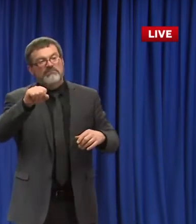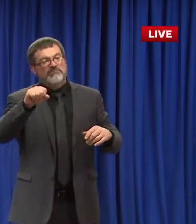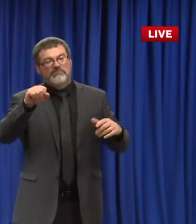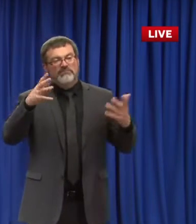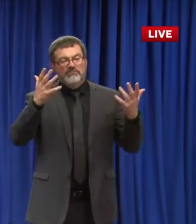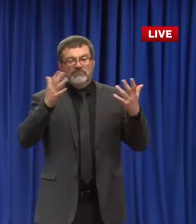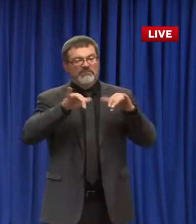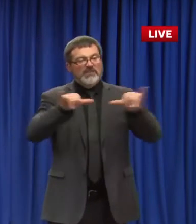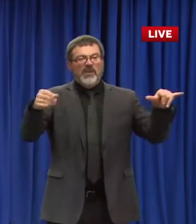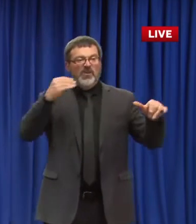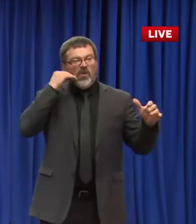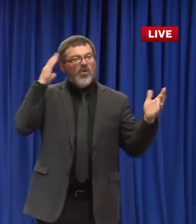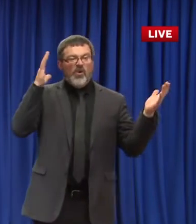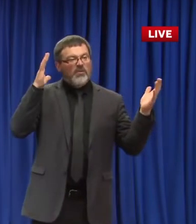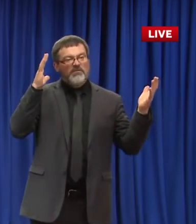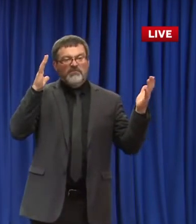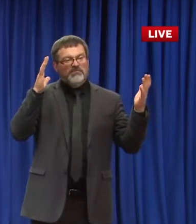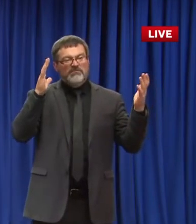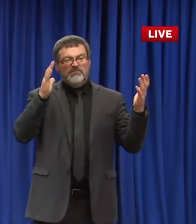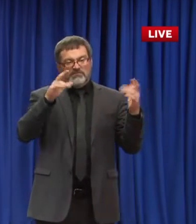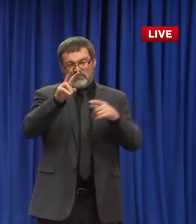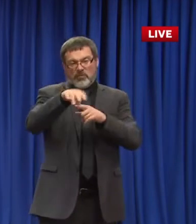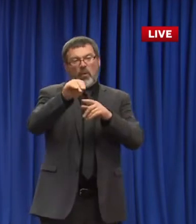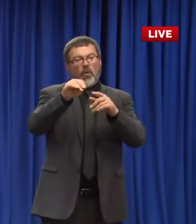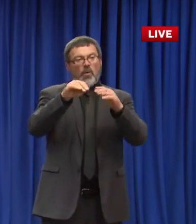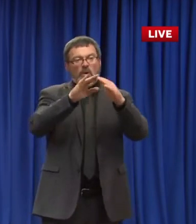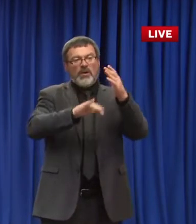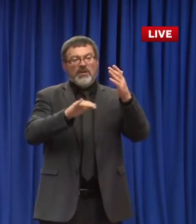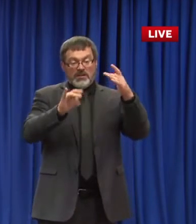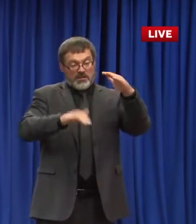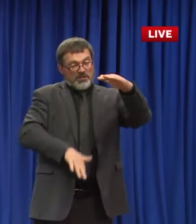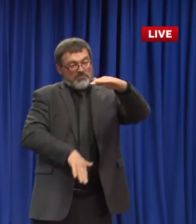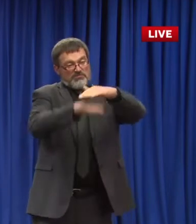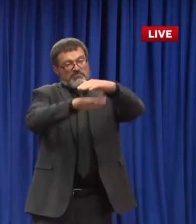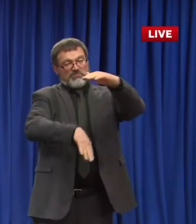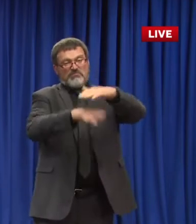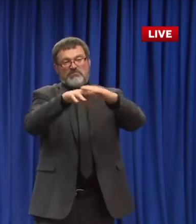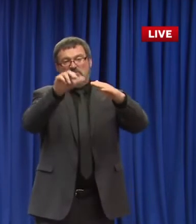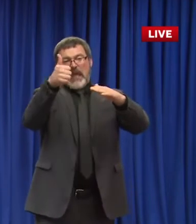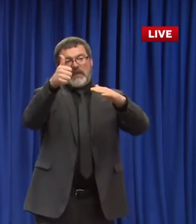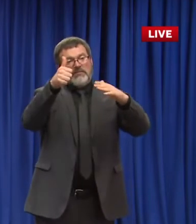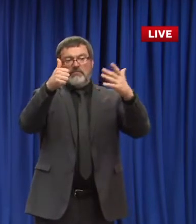I KNOW EVERYONE’S TIRED OF HEARING ME SAY BUT IT IS TRUE GATHERINGS OF GREATER THAN 10 PEOPLE ARE BY ANY MEANS.